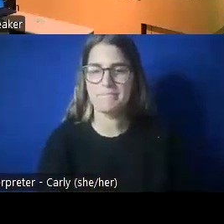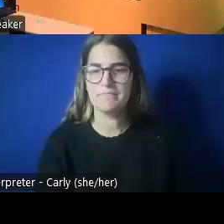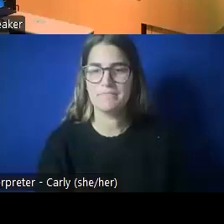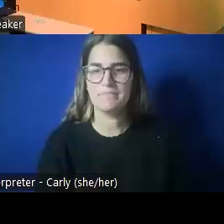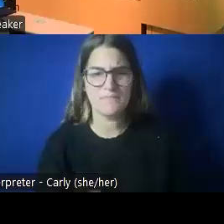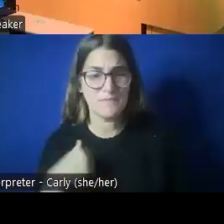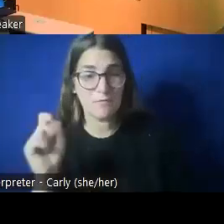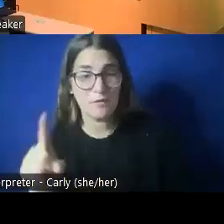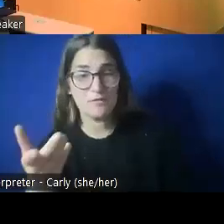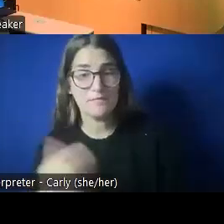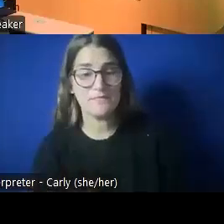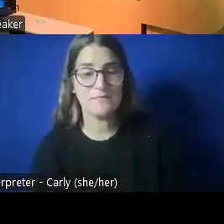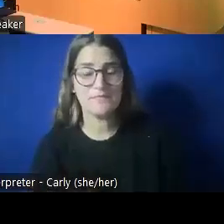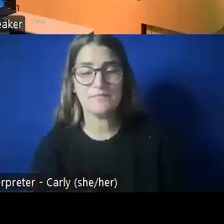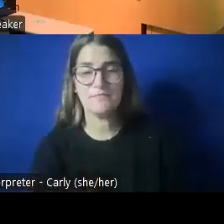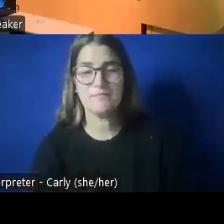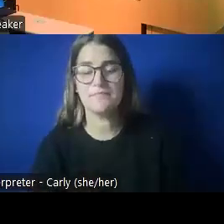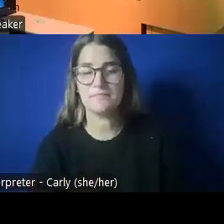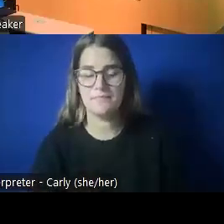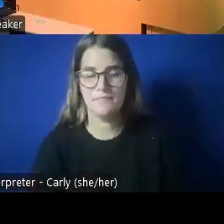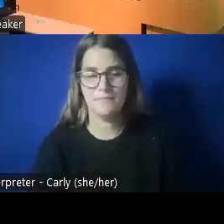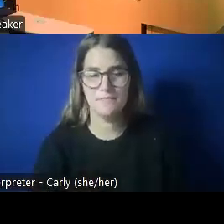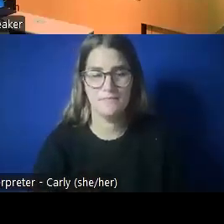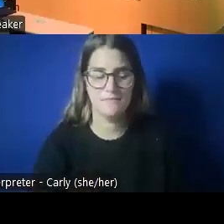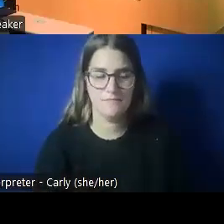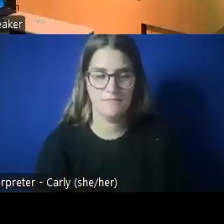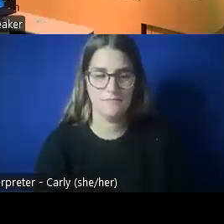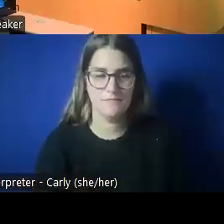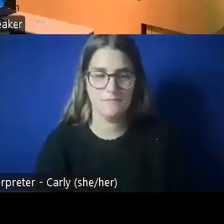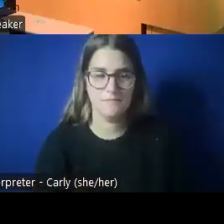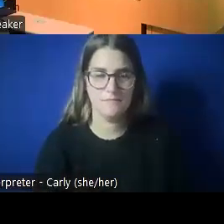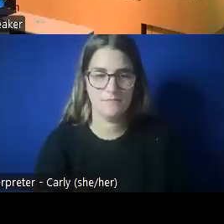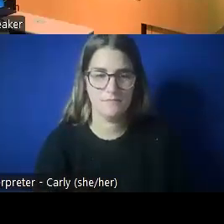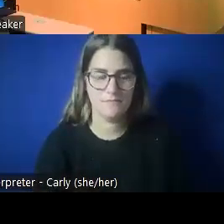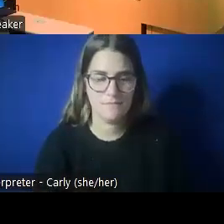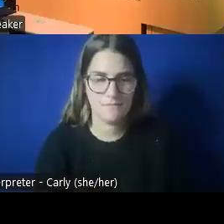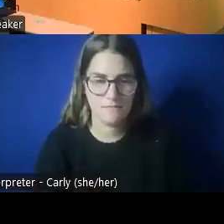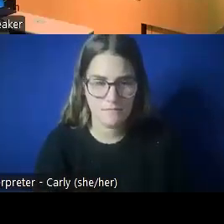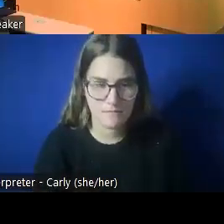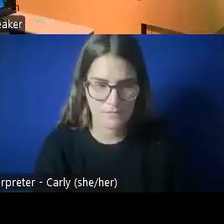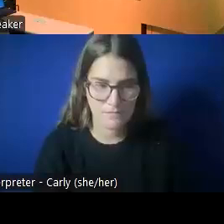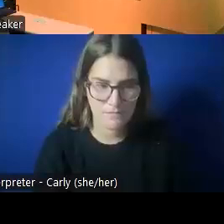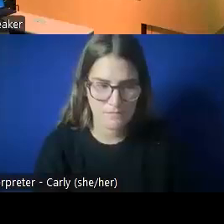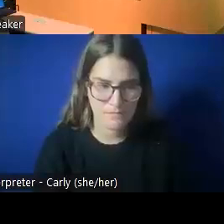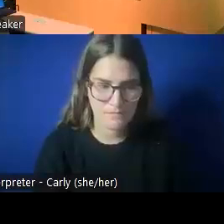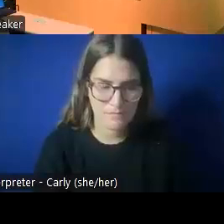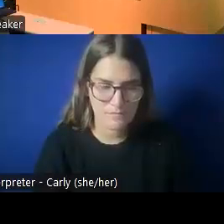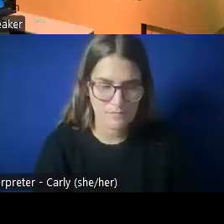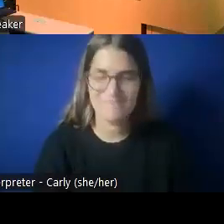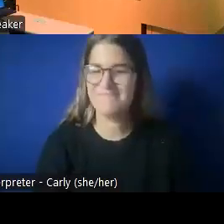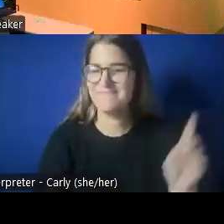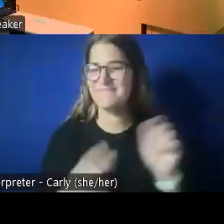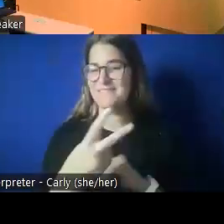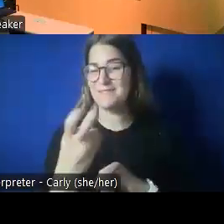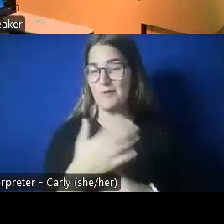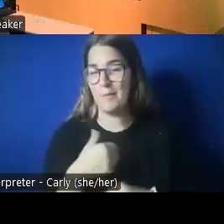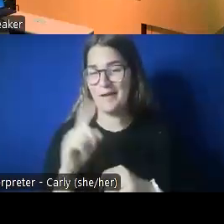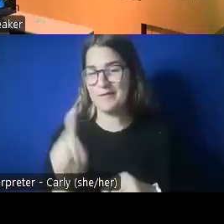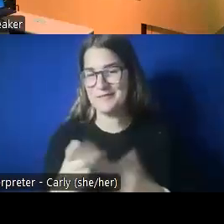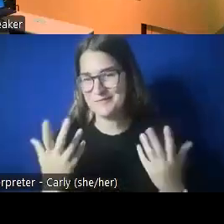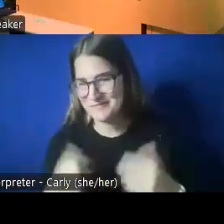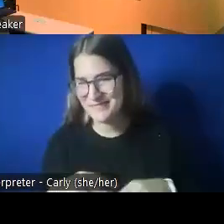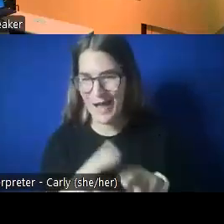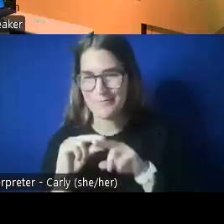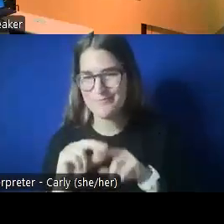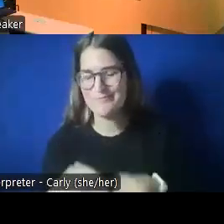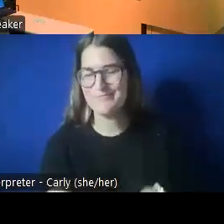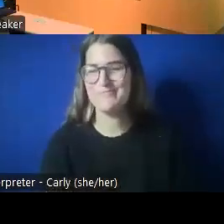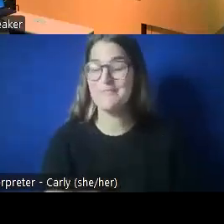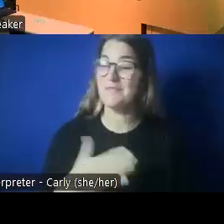question she she scooped me I I had the same question okay um we could answer it preemptively